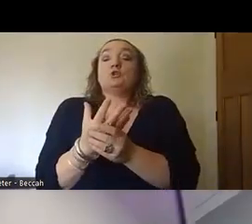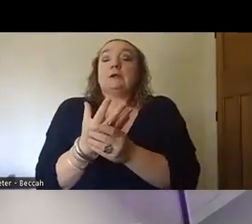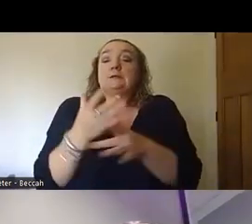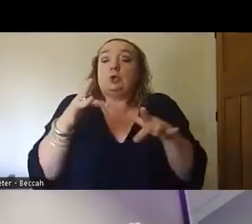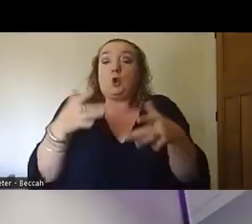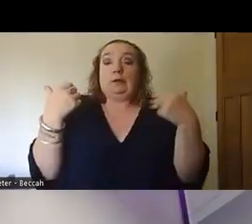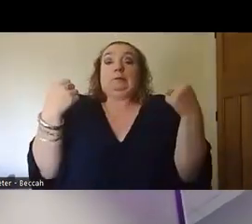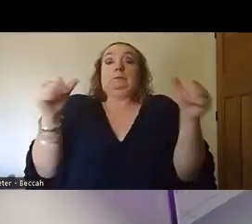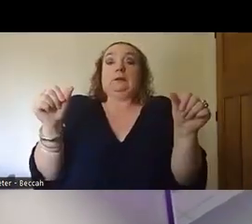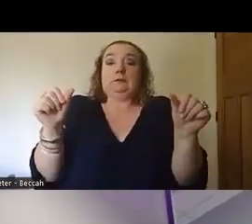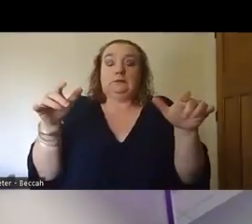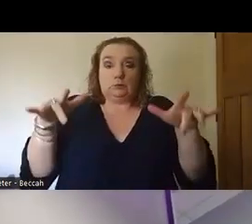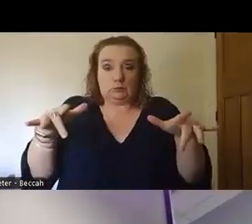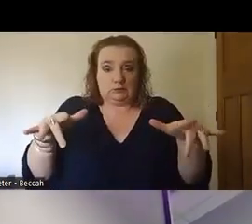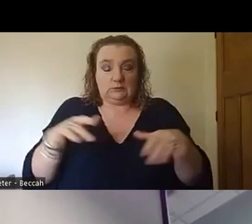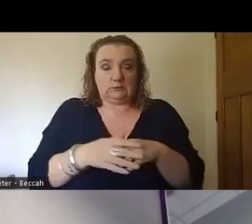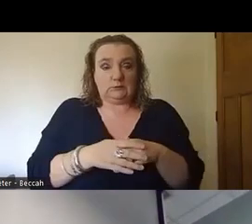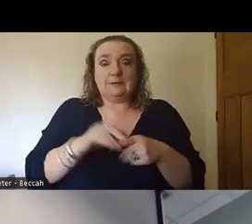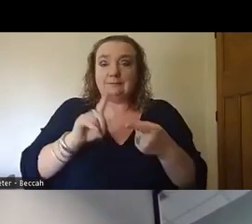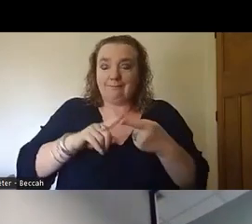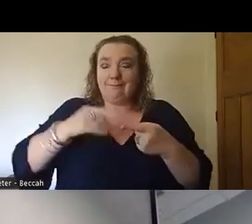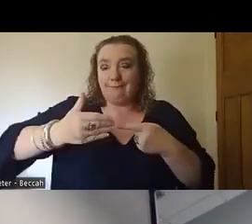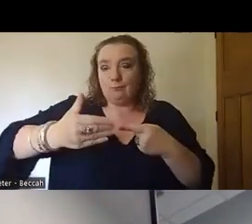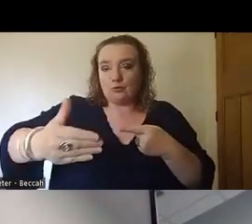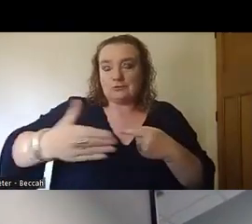And I think the challenge that it lays down